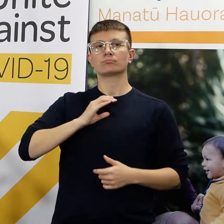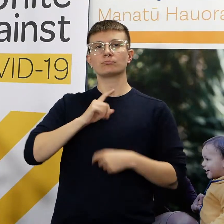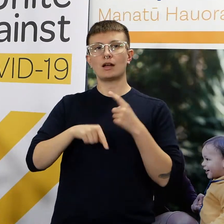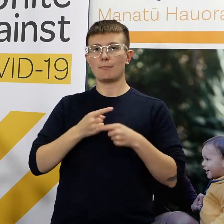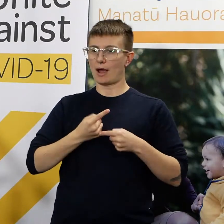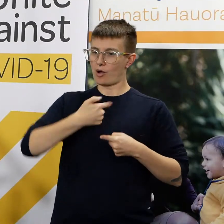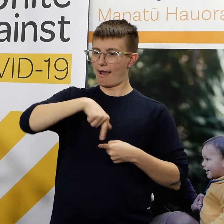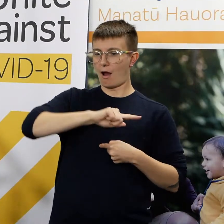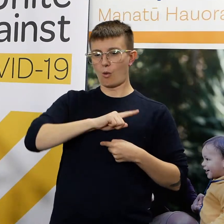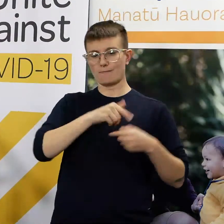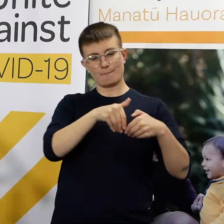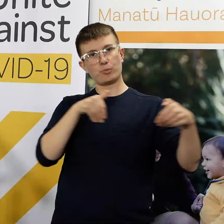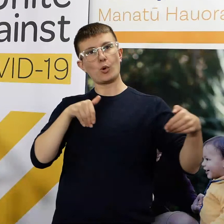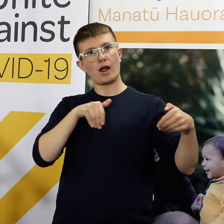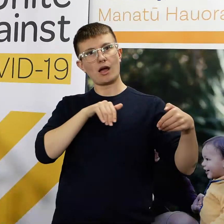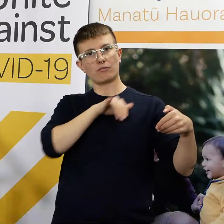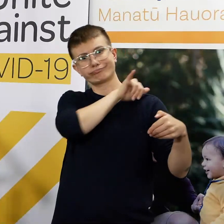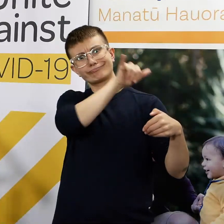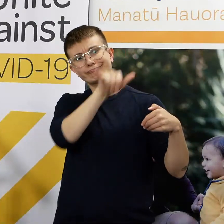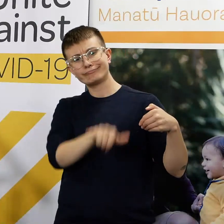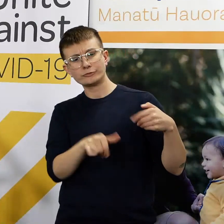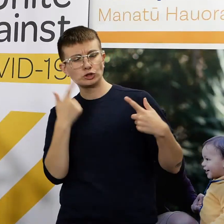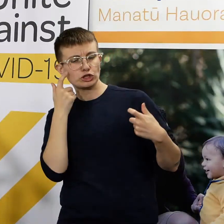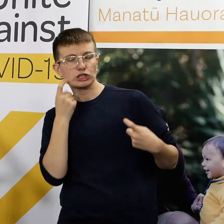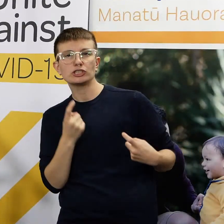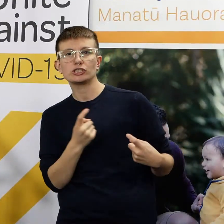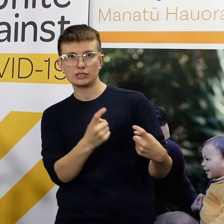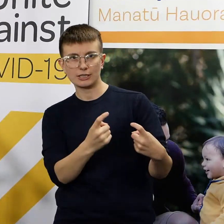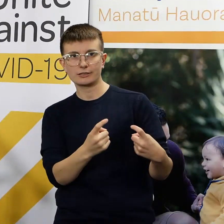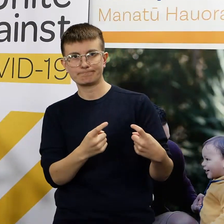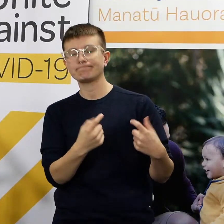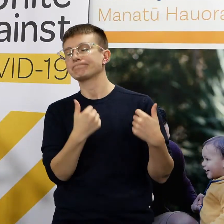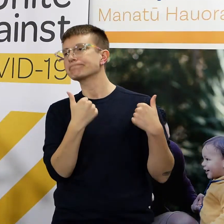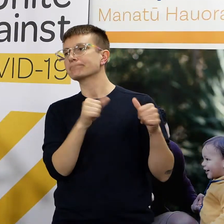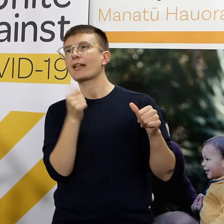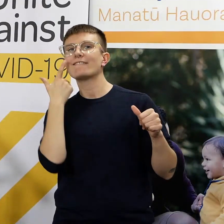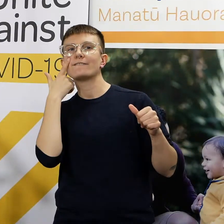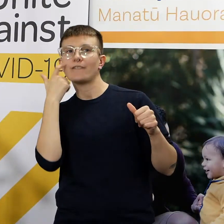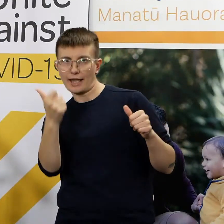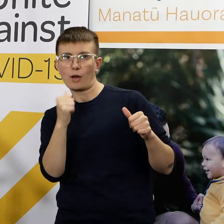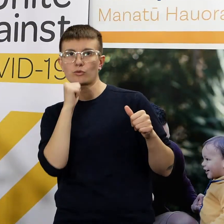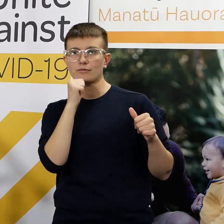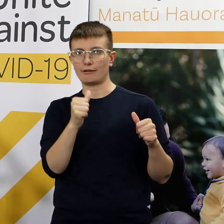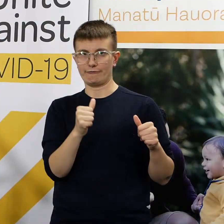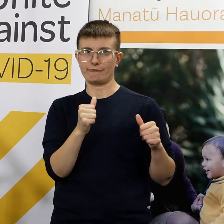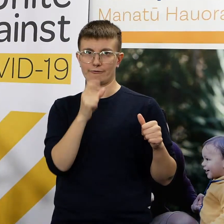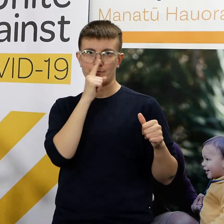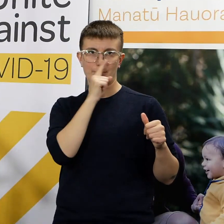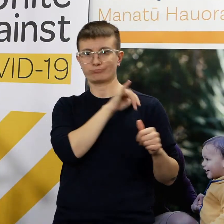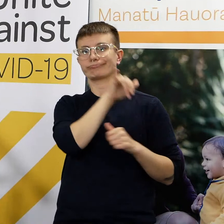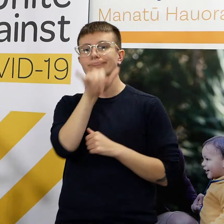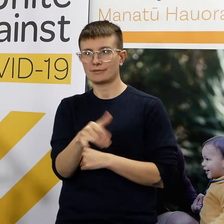in place to manage risk if someone is granted an exemption on compassionate grounds. I'm open for questions.